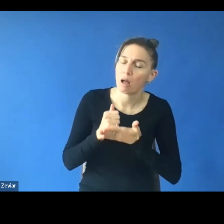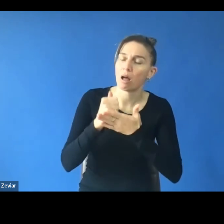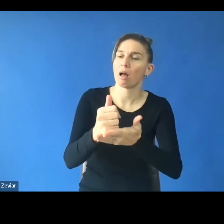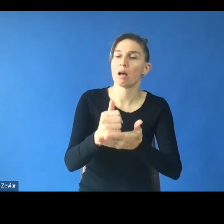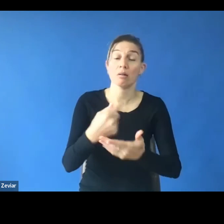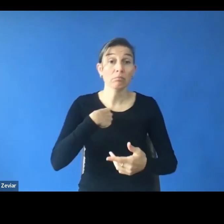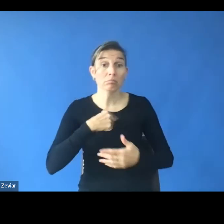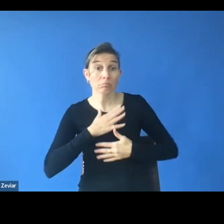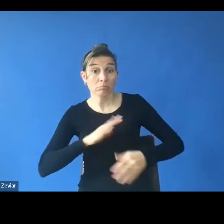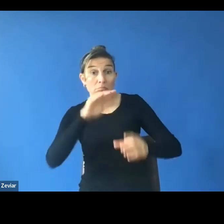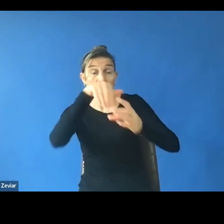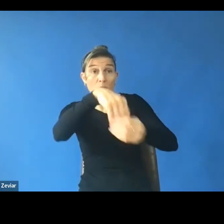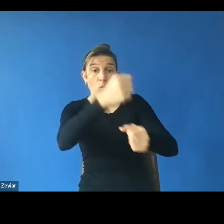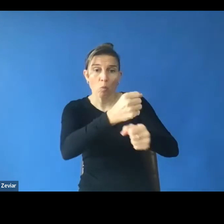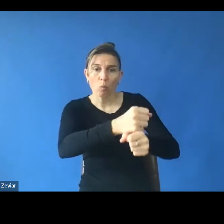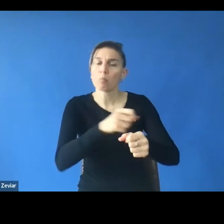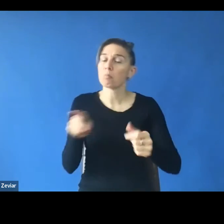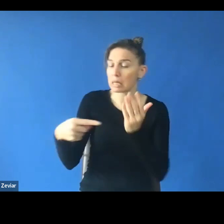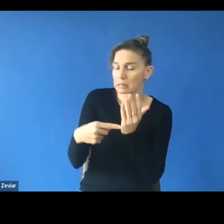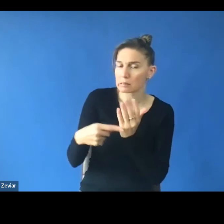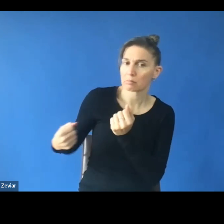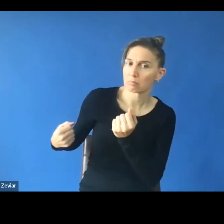to engage in employability skills and access to jobs.